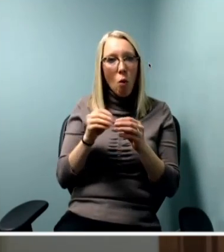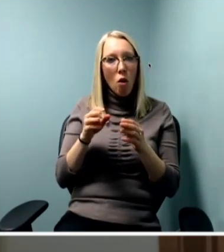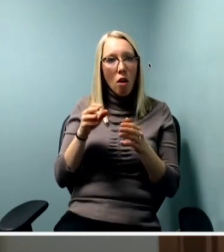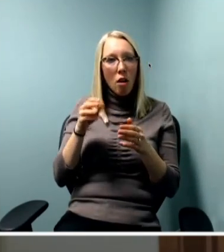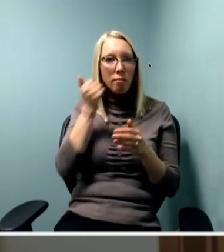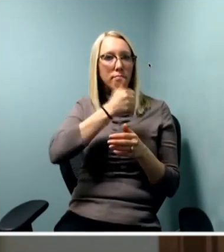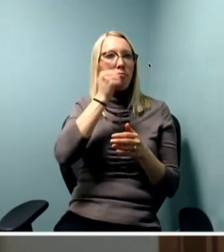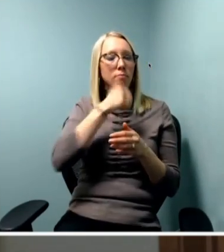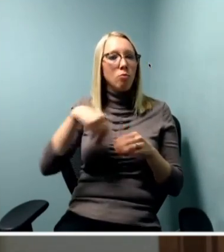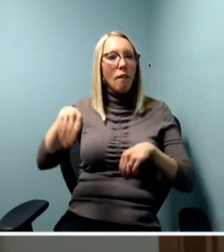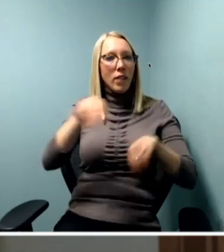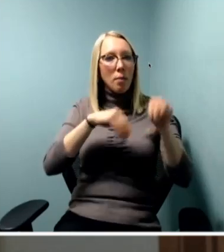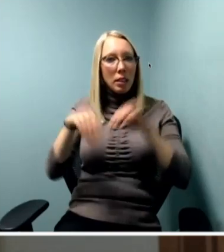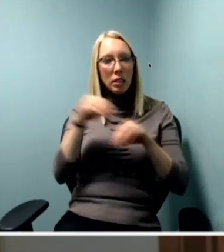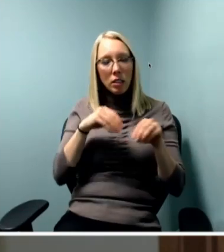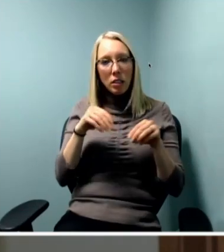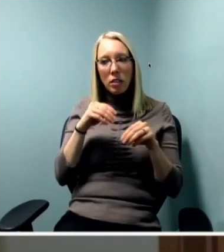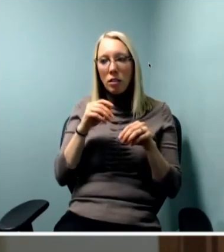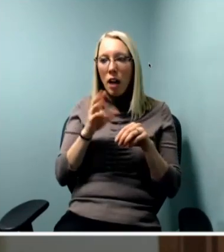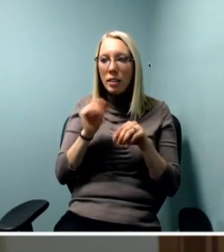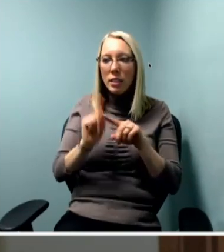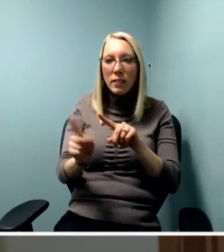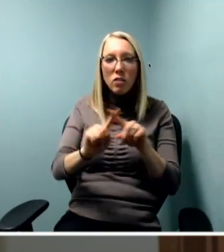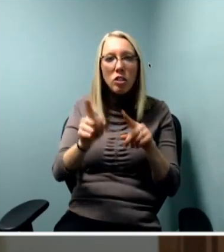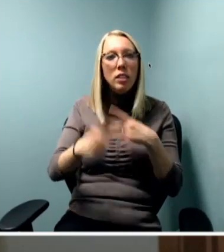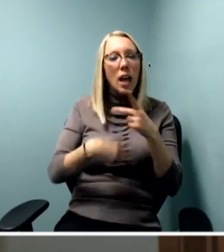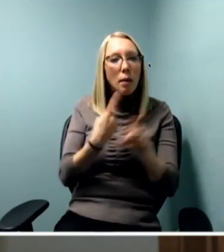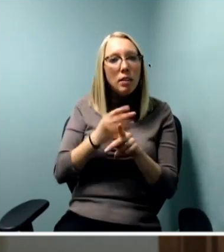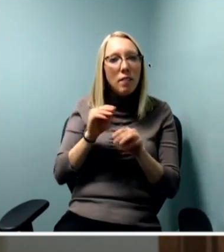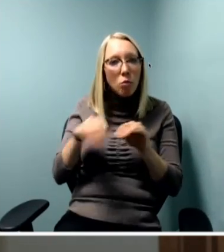different kinds of movement, you know, coming out of ten years